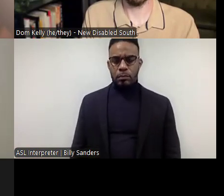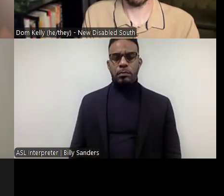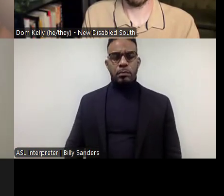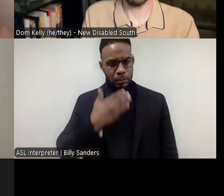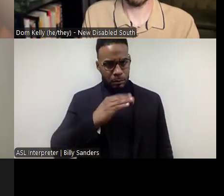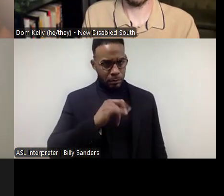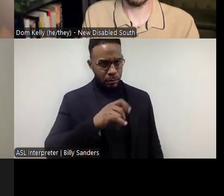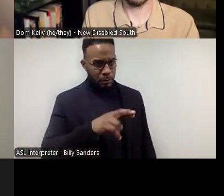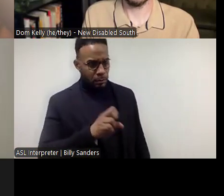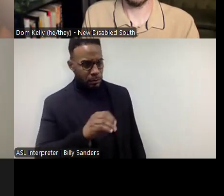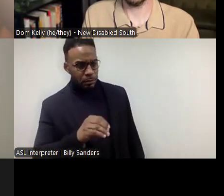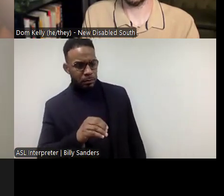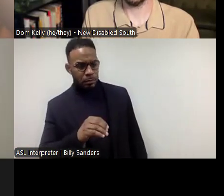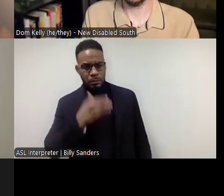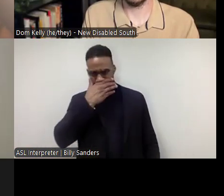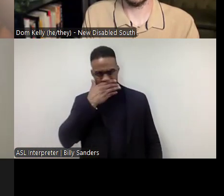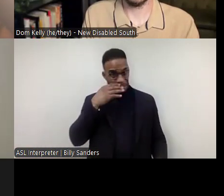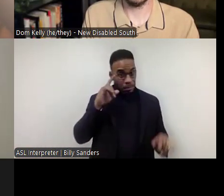something every day.